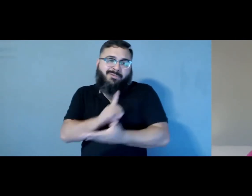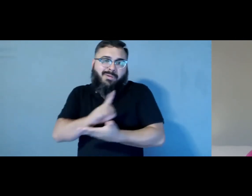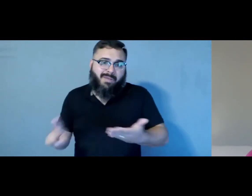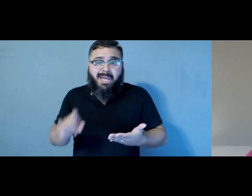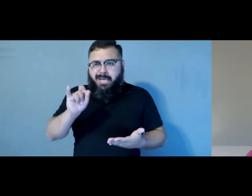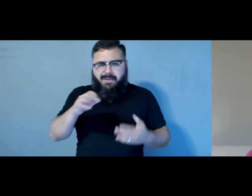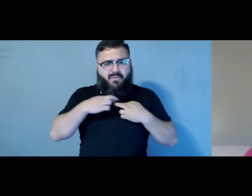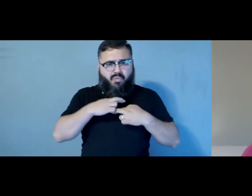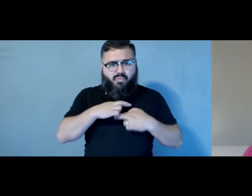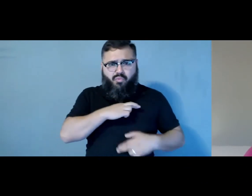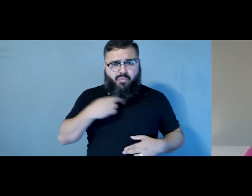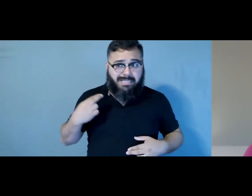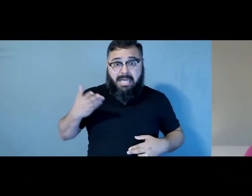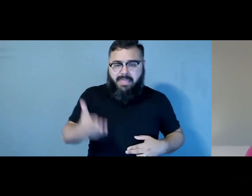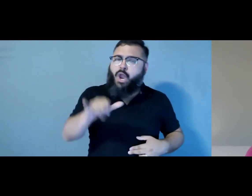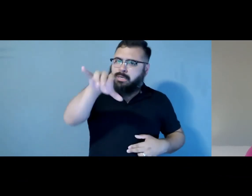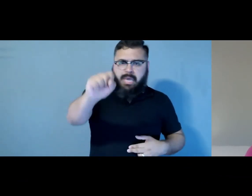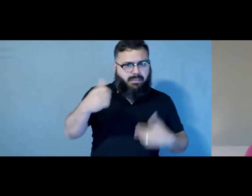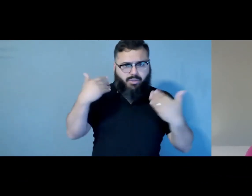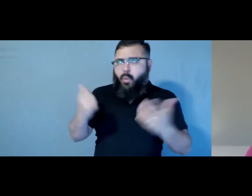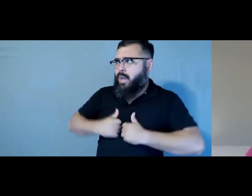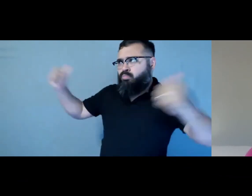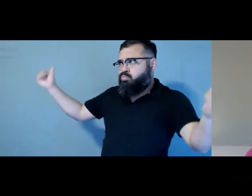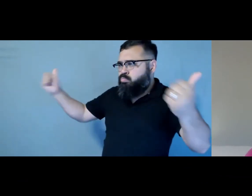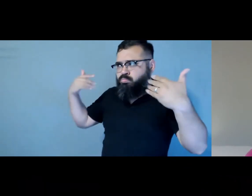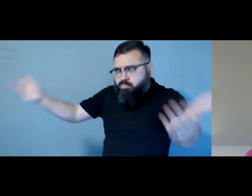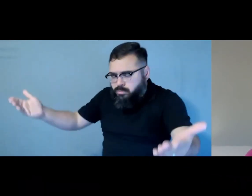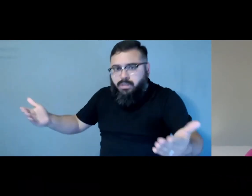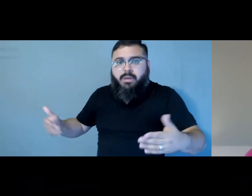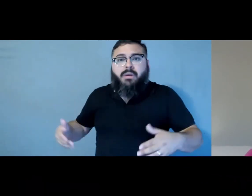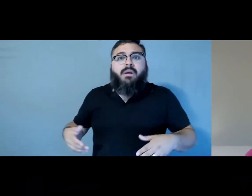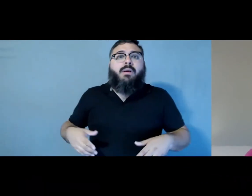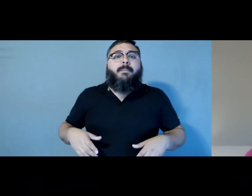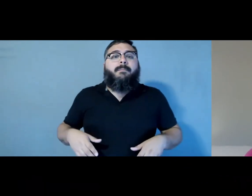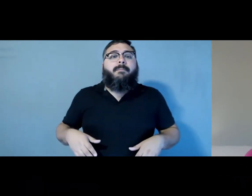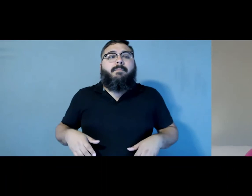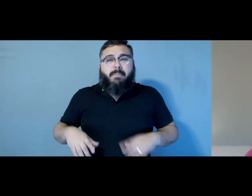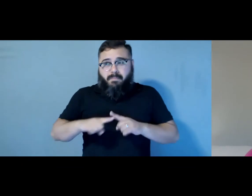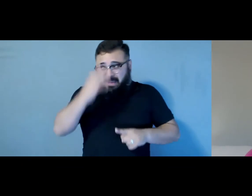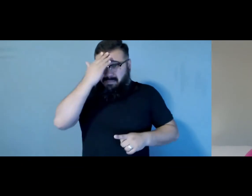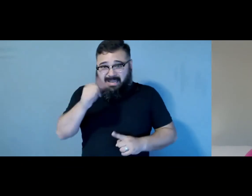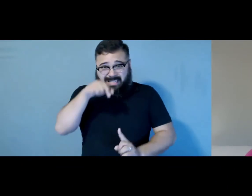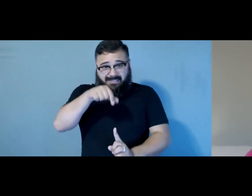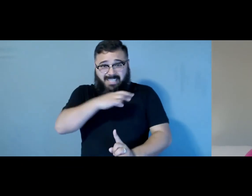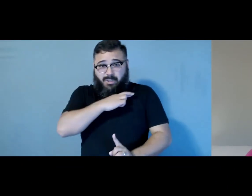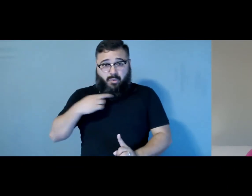of course it would be something that you would share if you wanted, and not sure if you didn't, but because of this risk of discrimination,